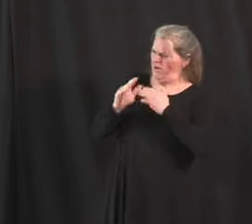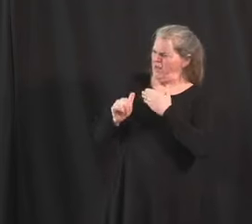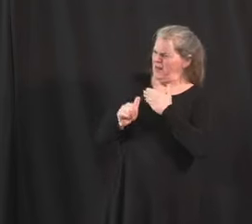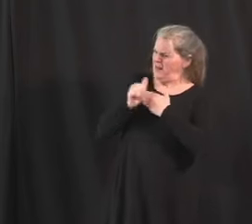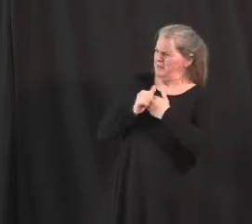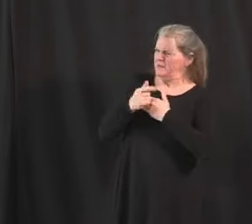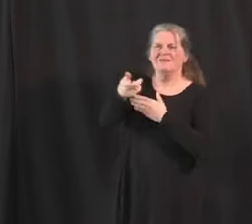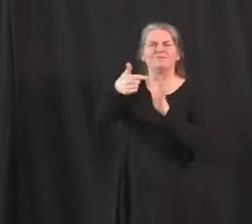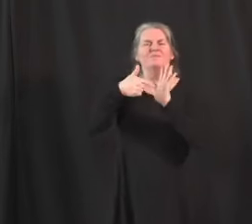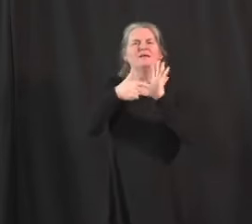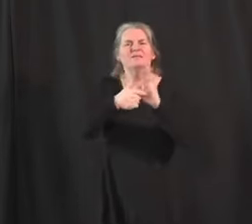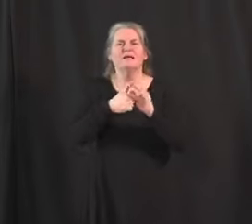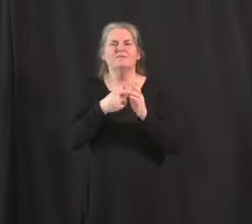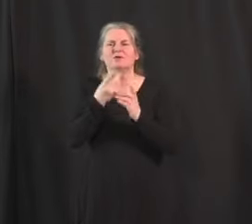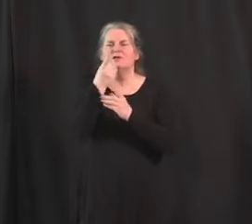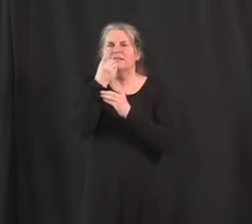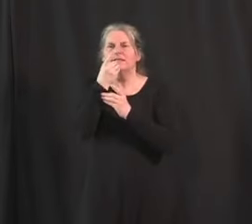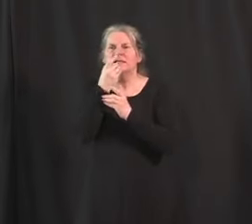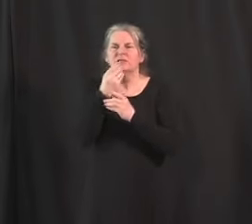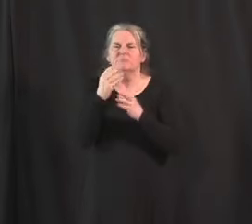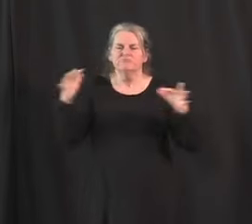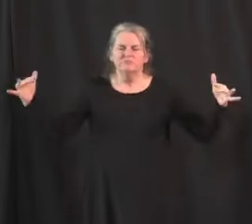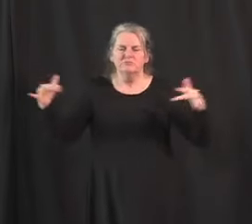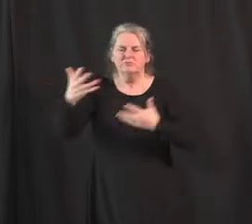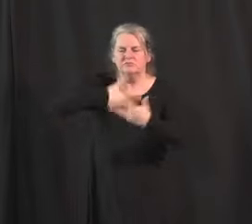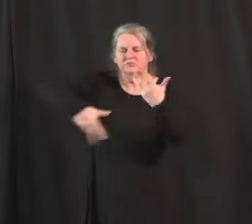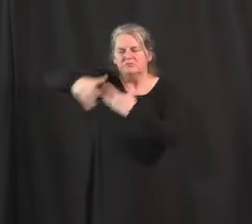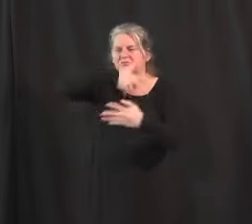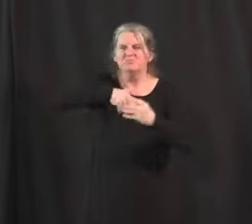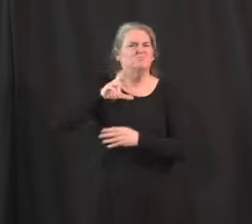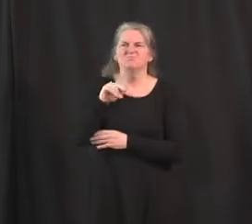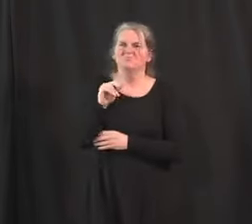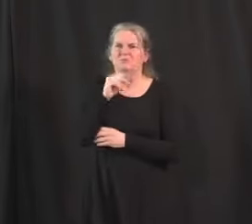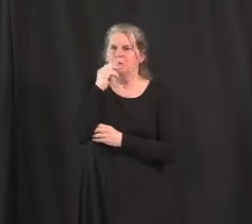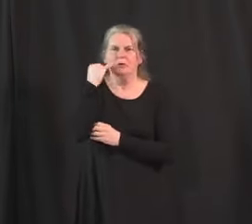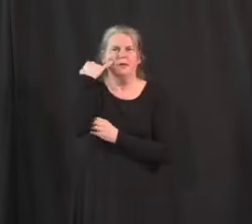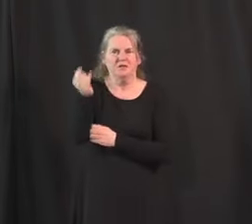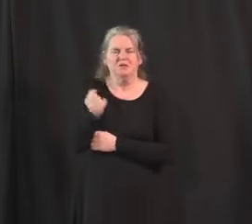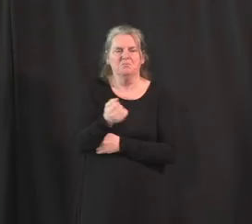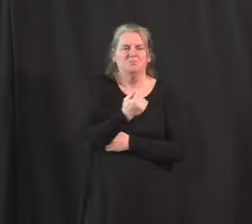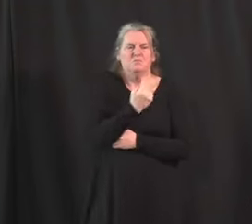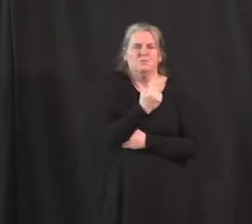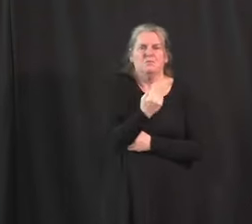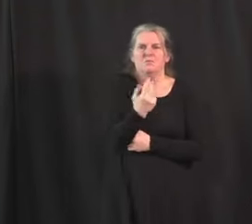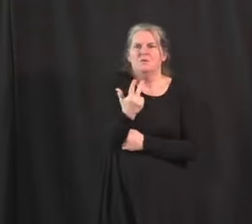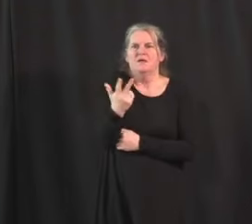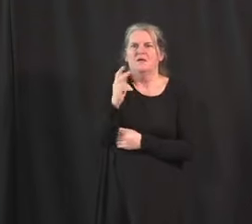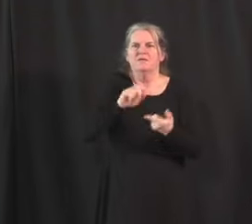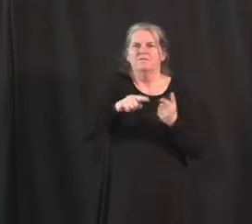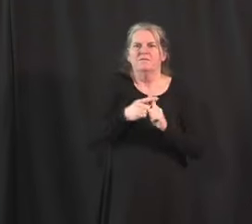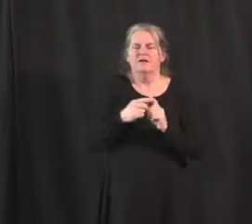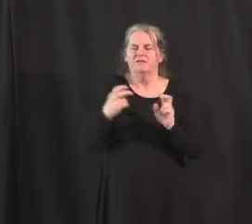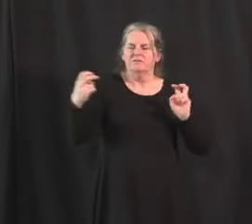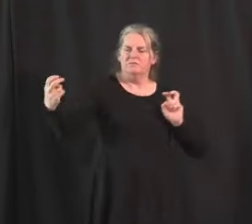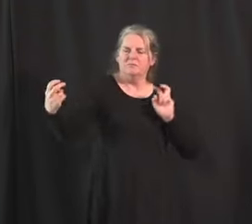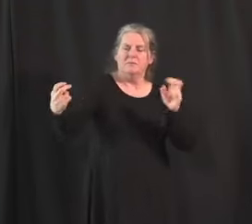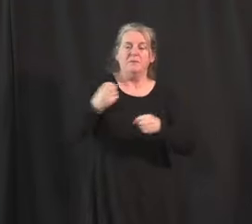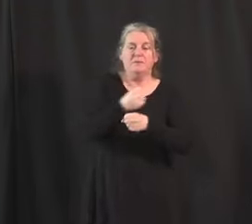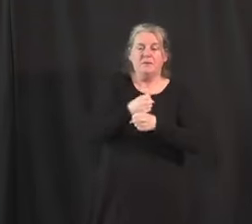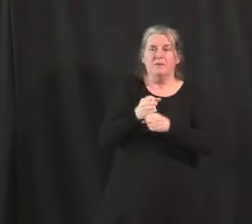JUST NOT A GOOD IDEA. BUT TWO OR THREE FRIENDS MEETING OVER COFFEE WHILE OBSERVING ALL